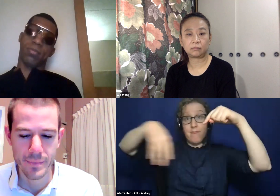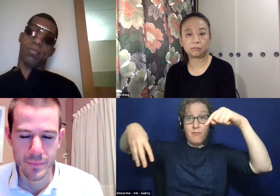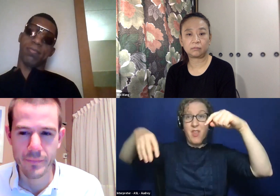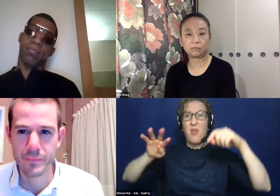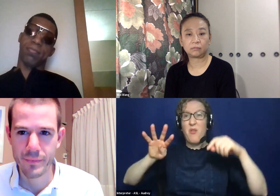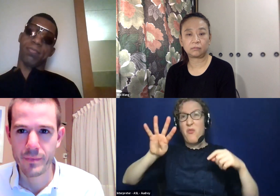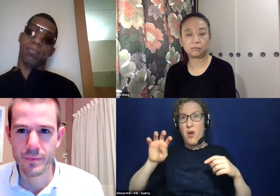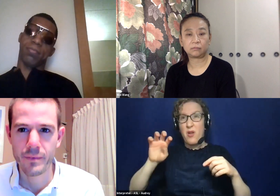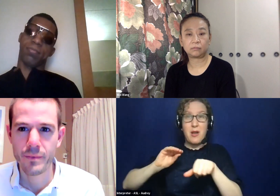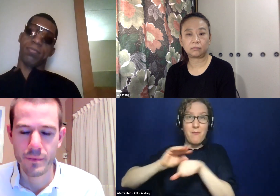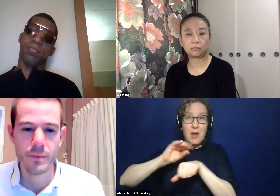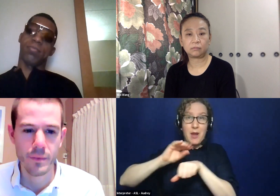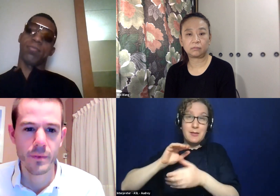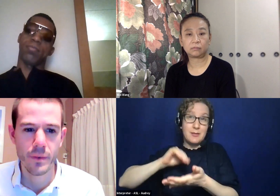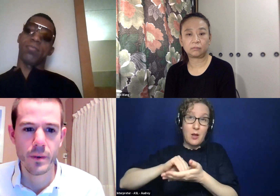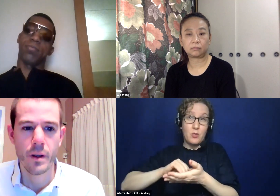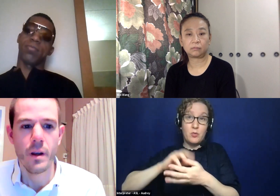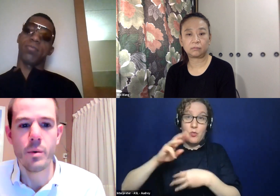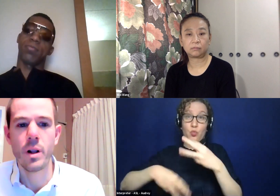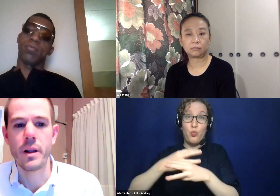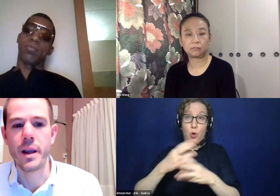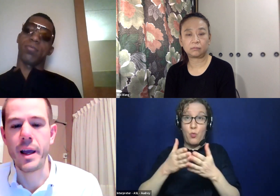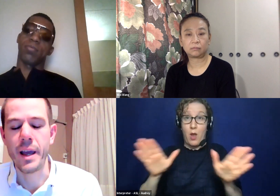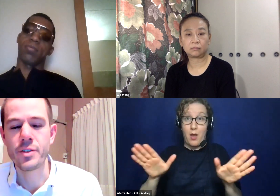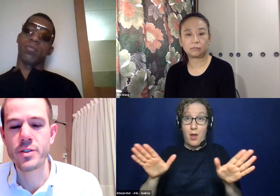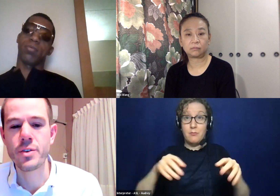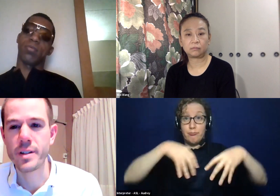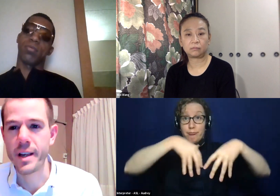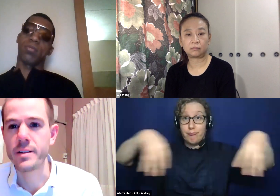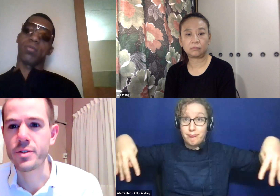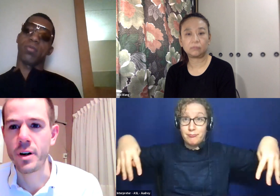your research? >> SERGIO TALEISNIK: Well EducationUSA